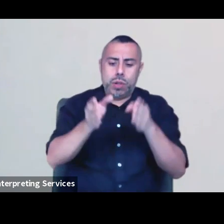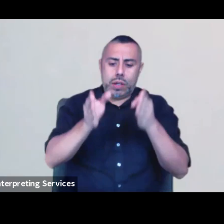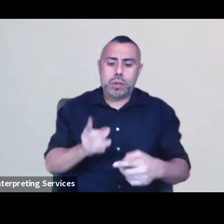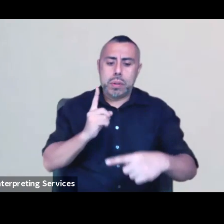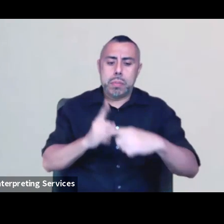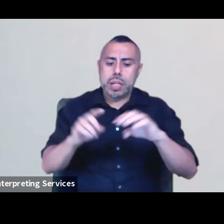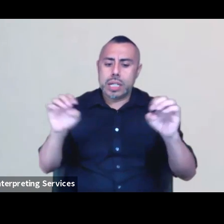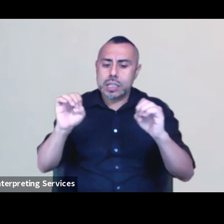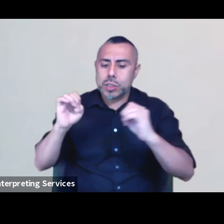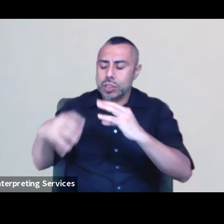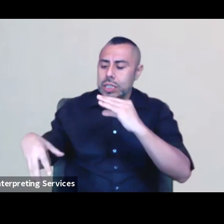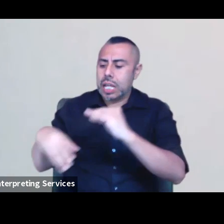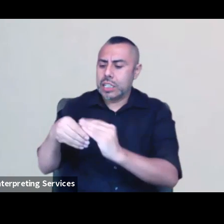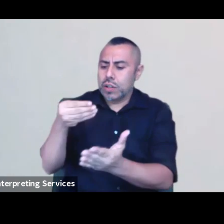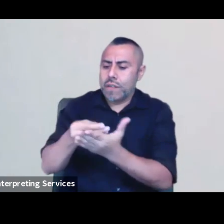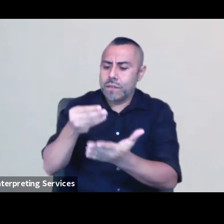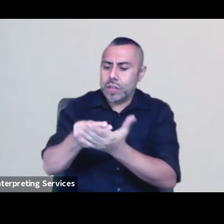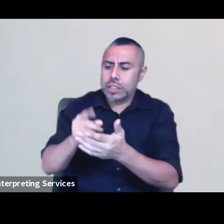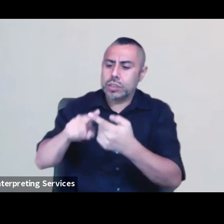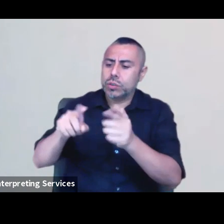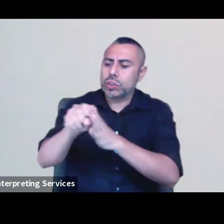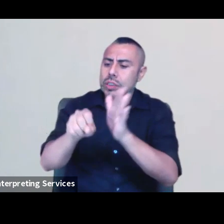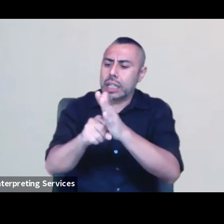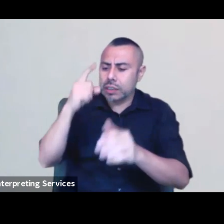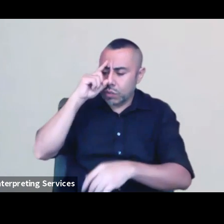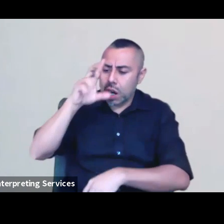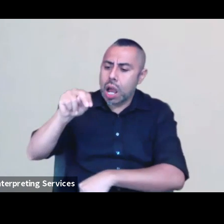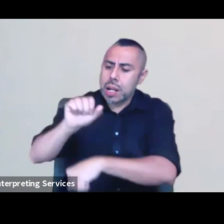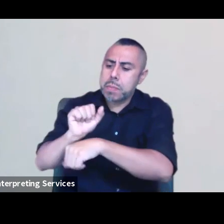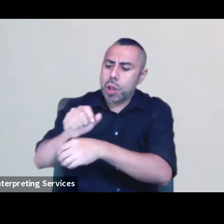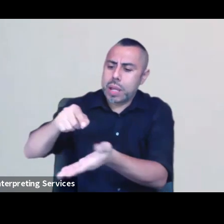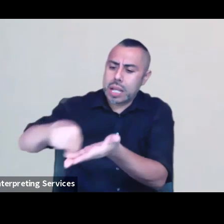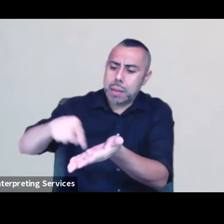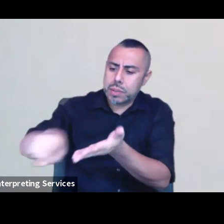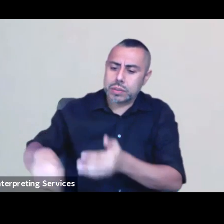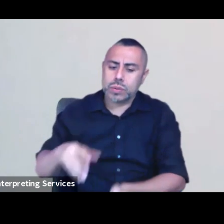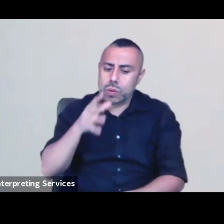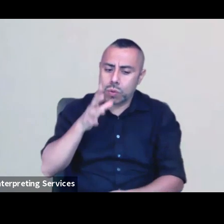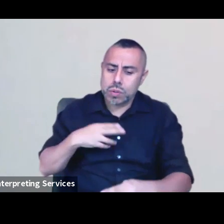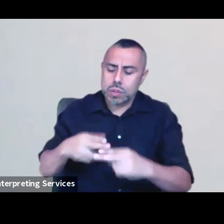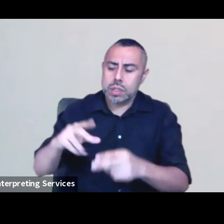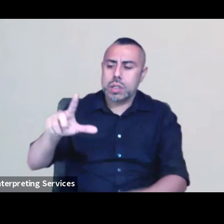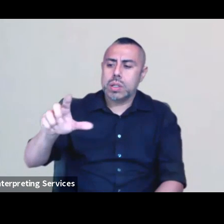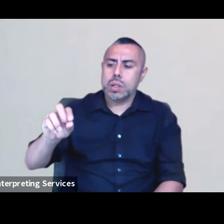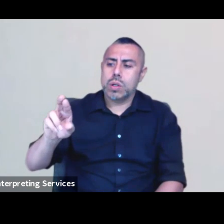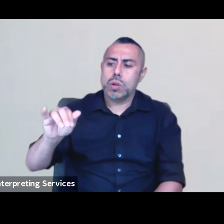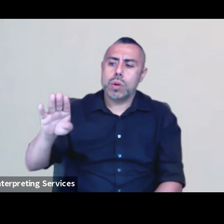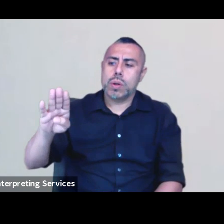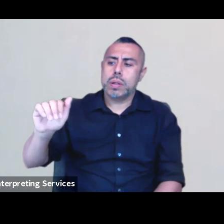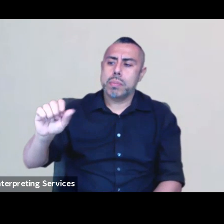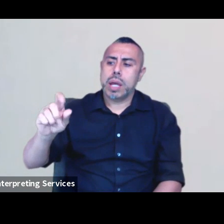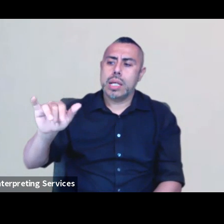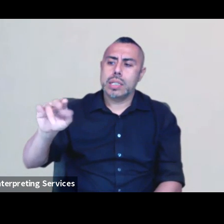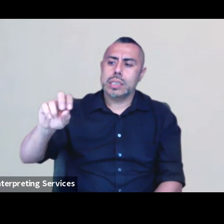for unemployment compensation. Laurie Baskin from Theatre Communications Group will share more details.